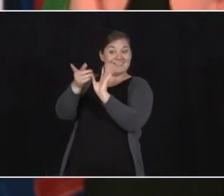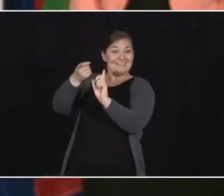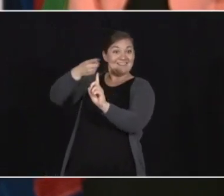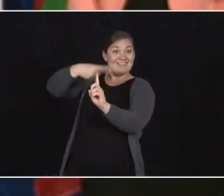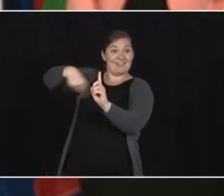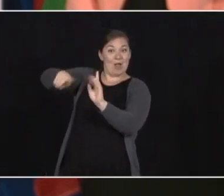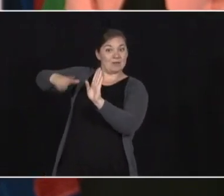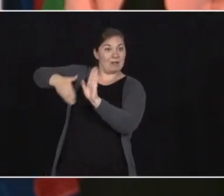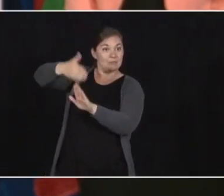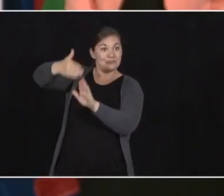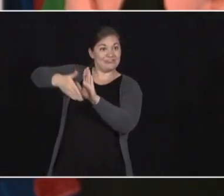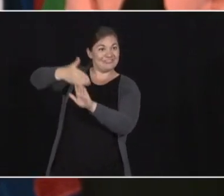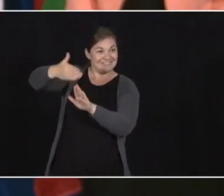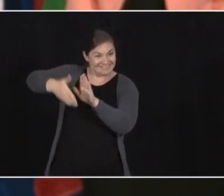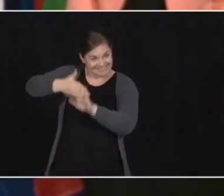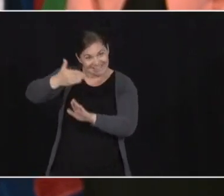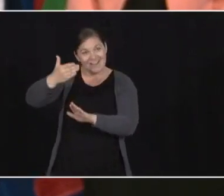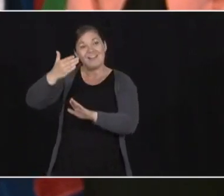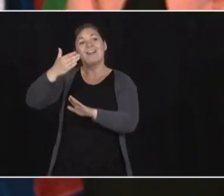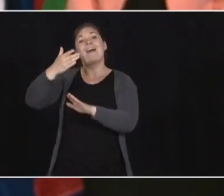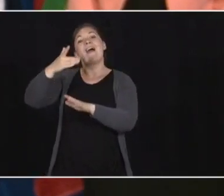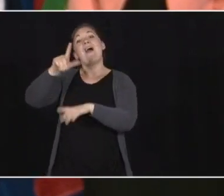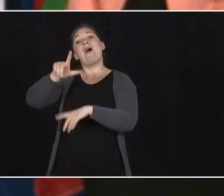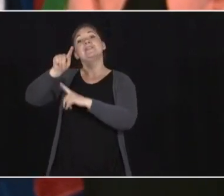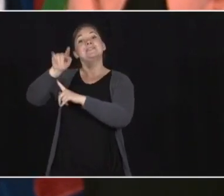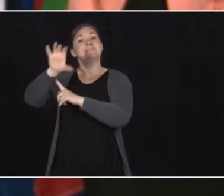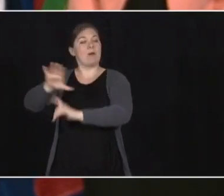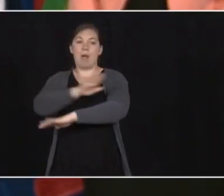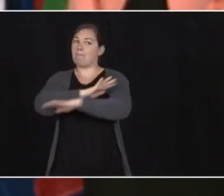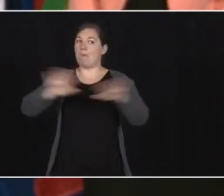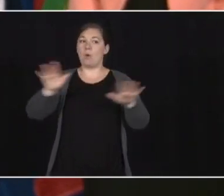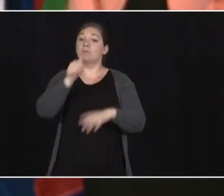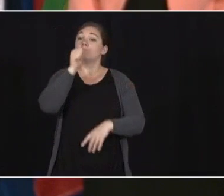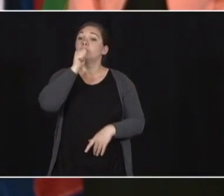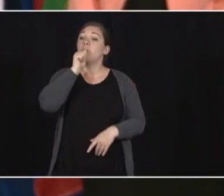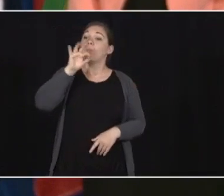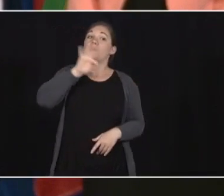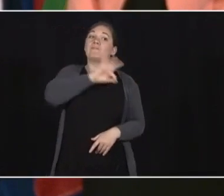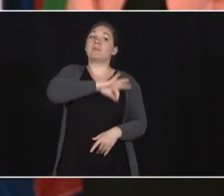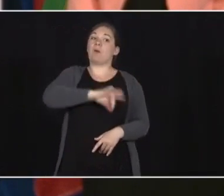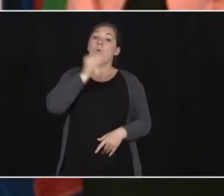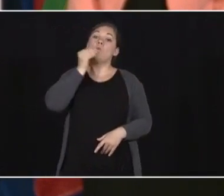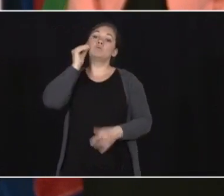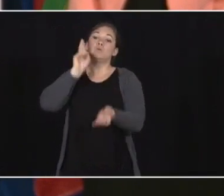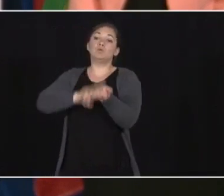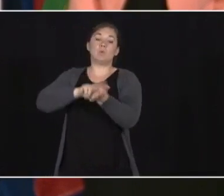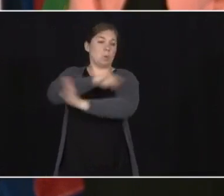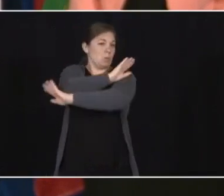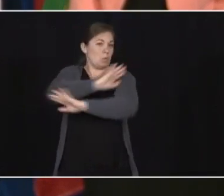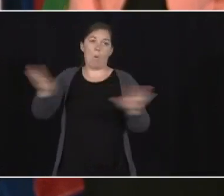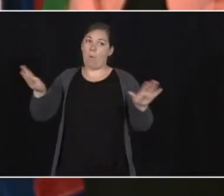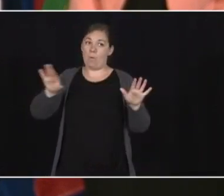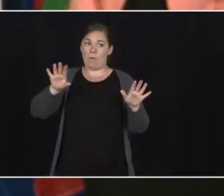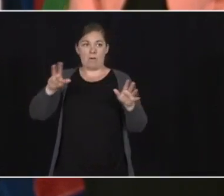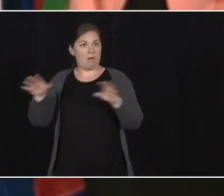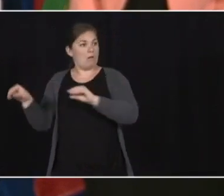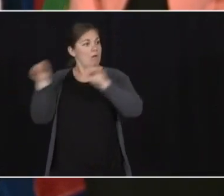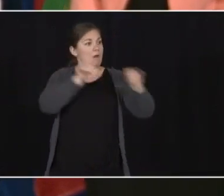to perform the system. Does that include having a funded publicly run and operated long-term care system so you no longer have private homes